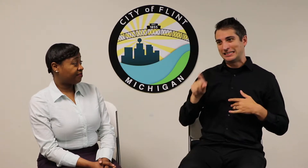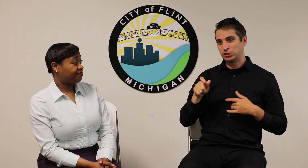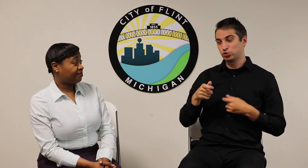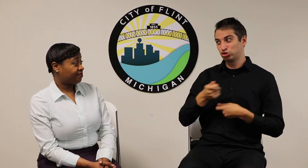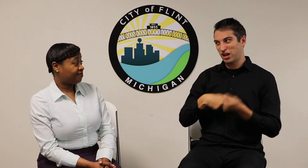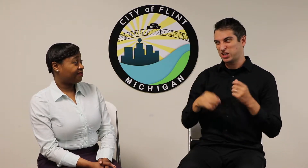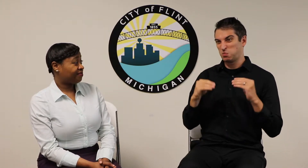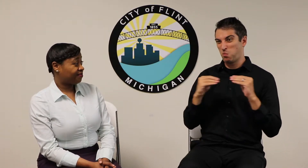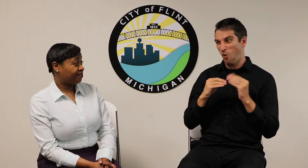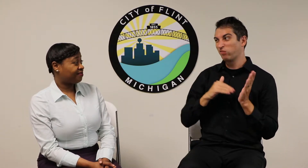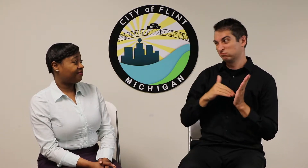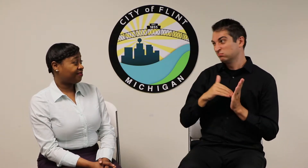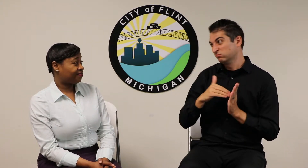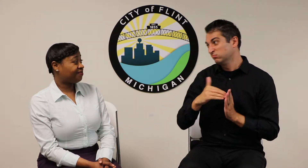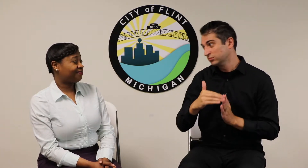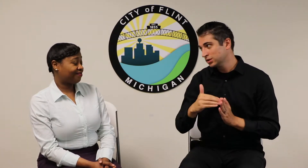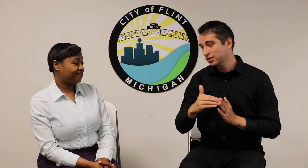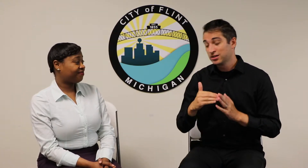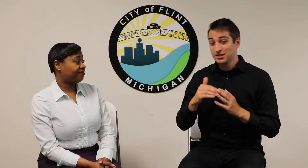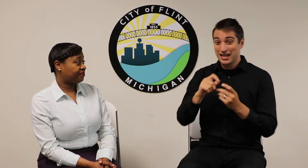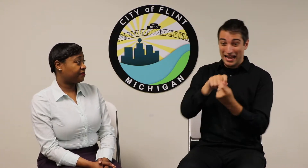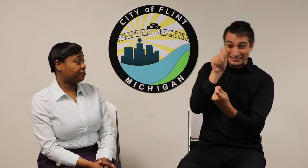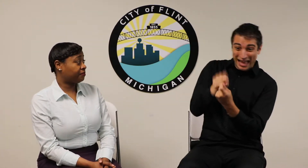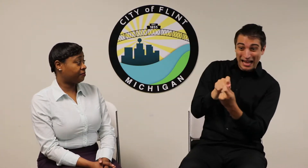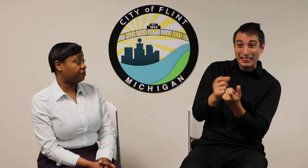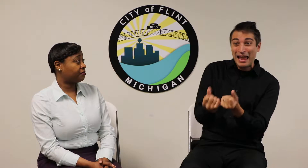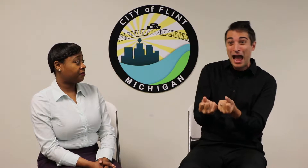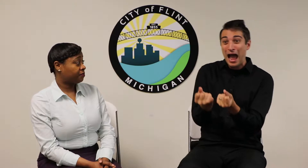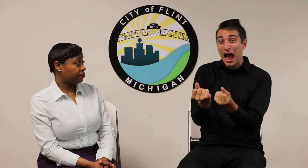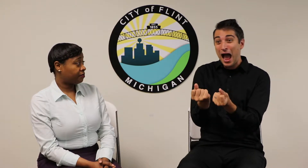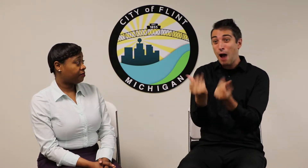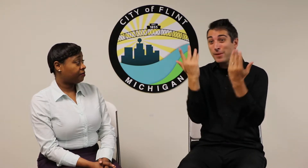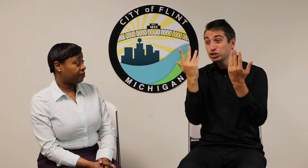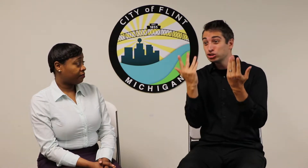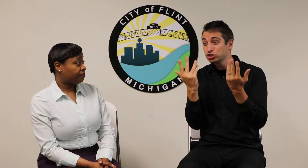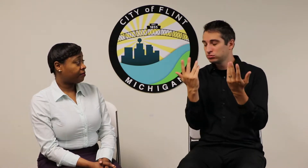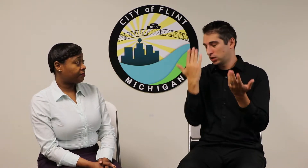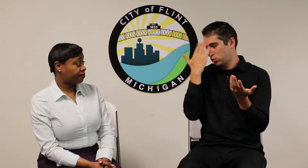of the exact right number but some people have suggested that every three